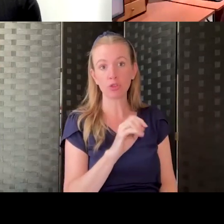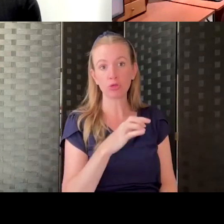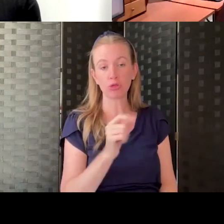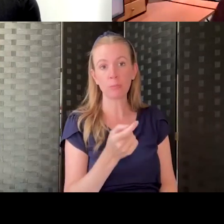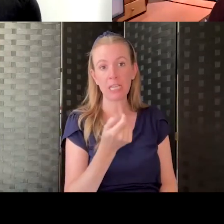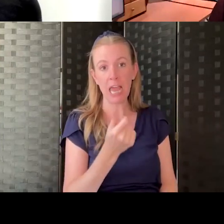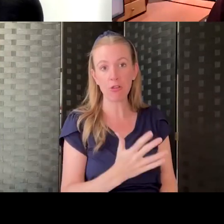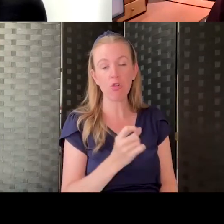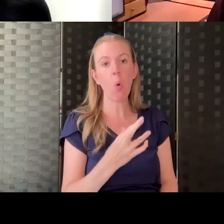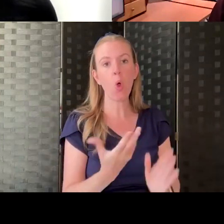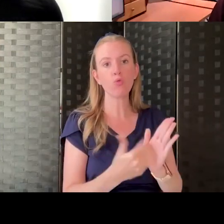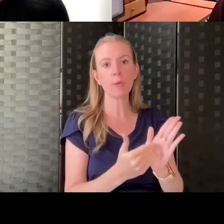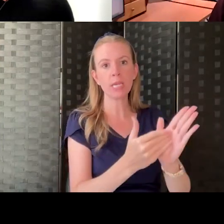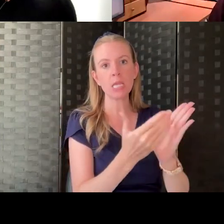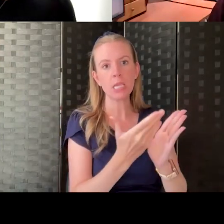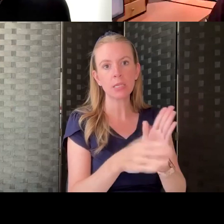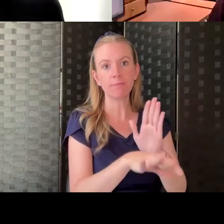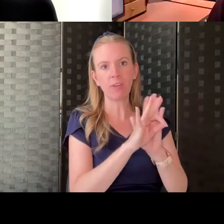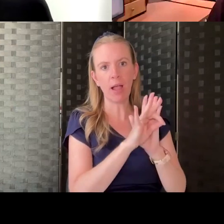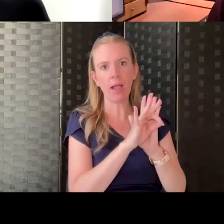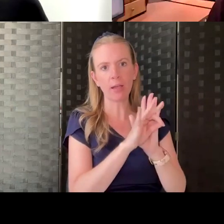petered over and over again. >> Homer: Find those patterns.